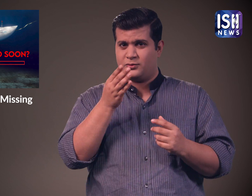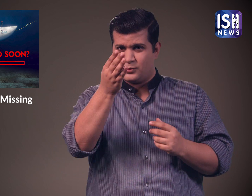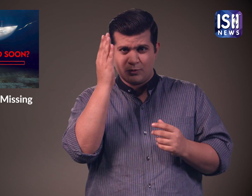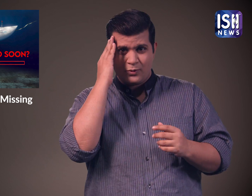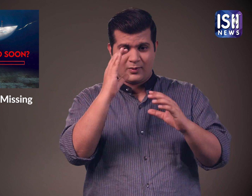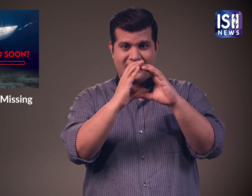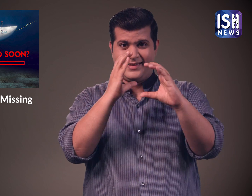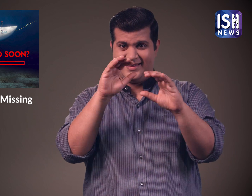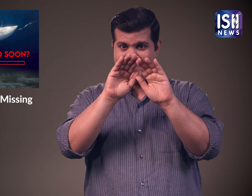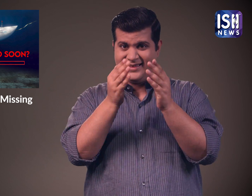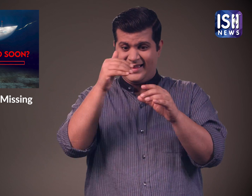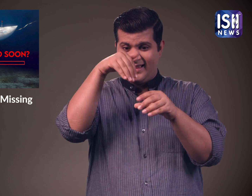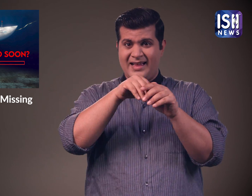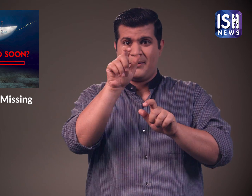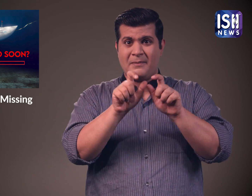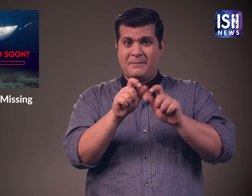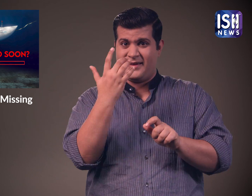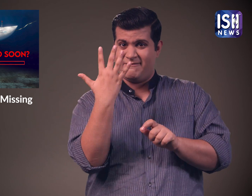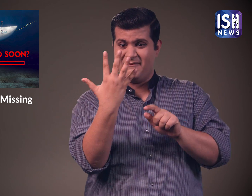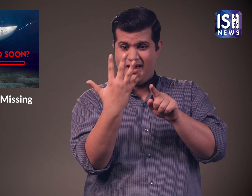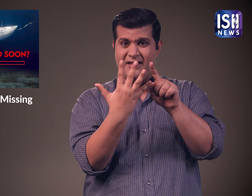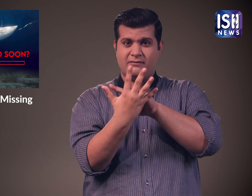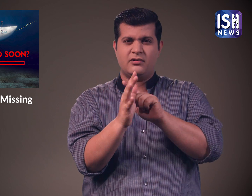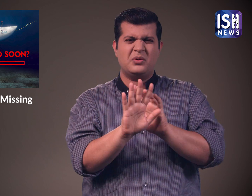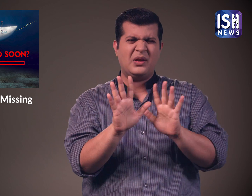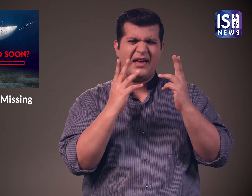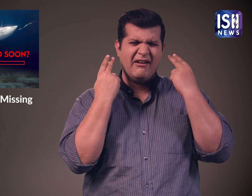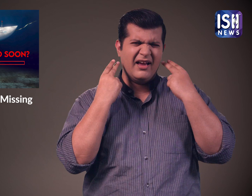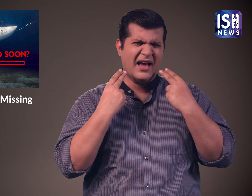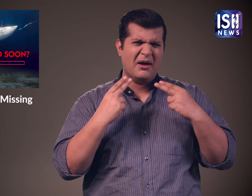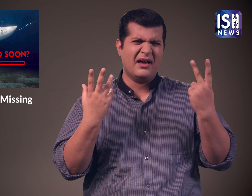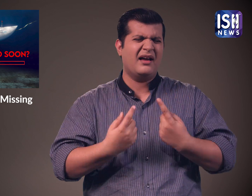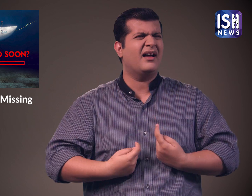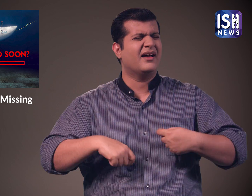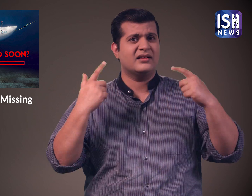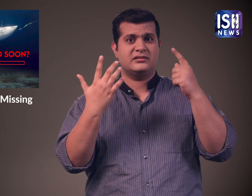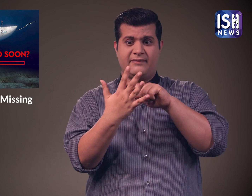Do you know that the 5 people on board are filthy rich.